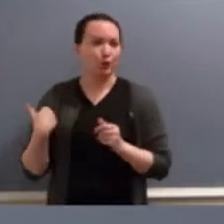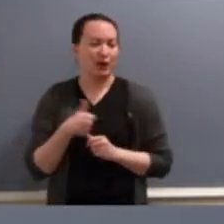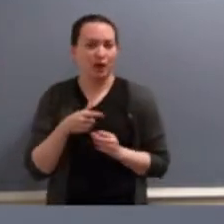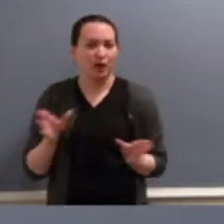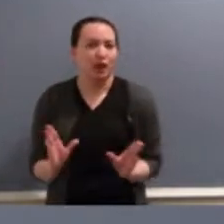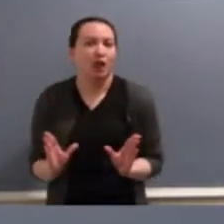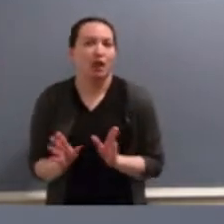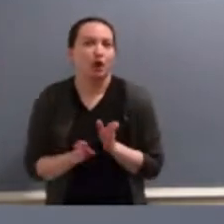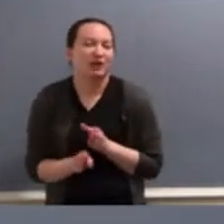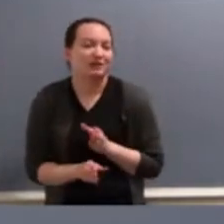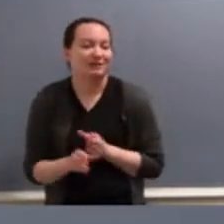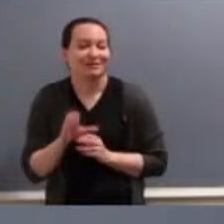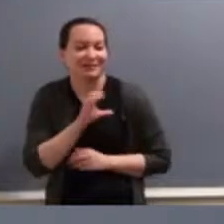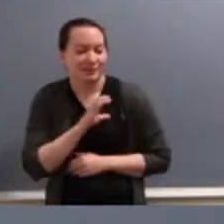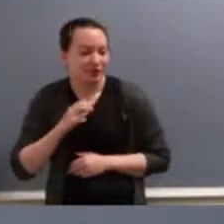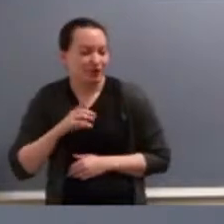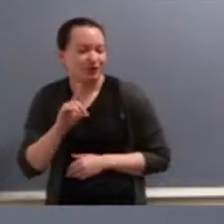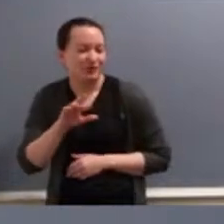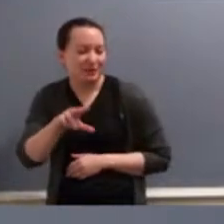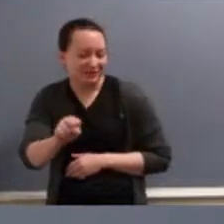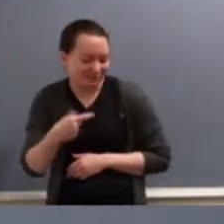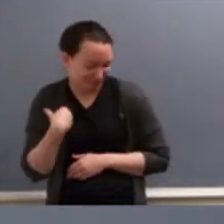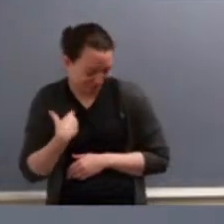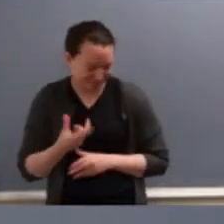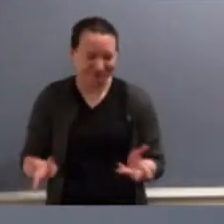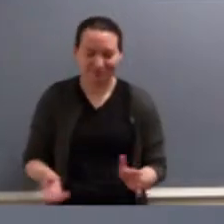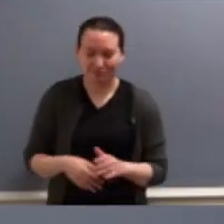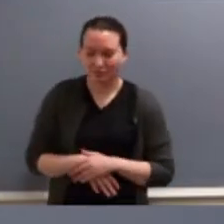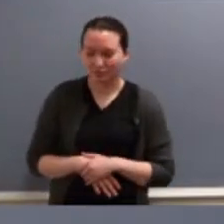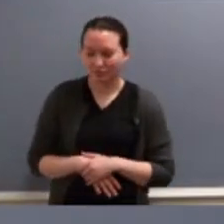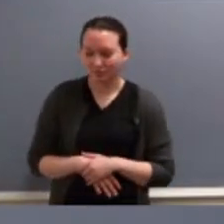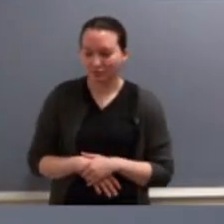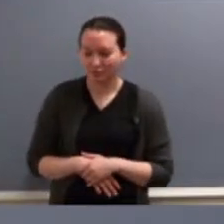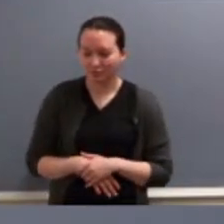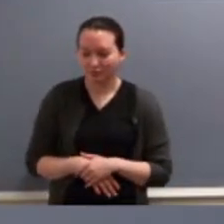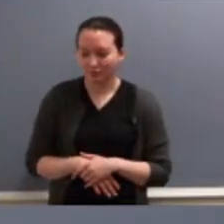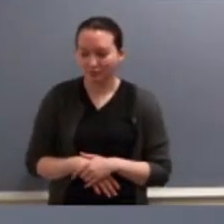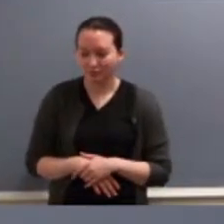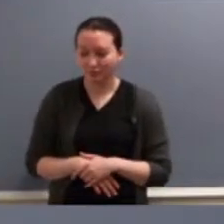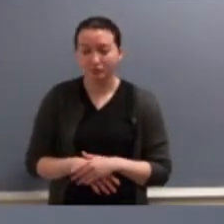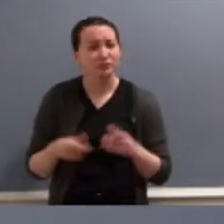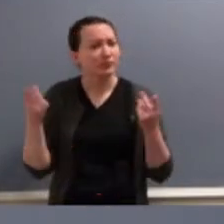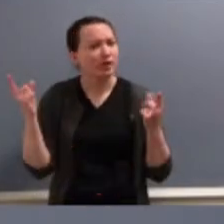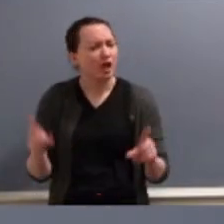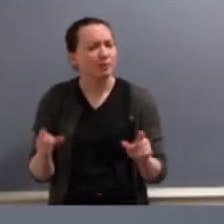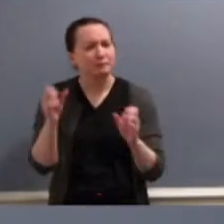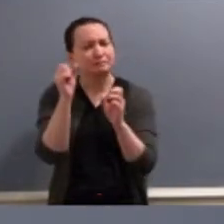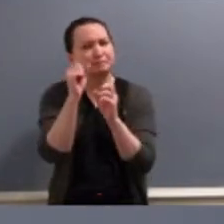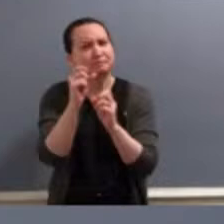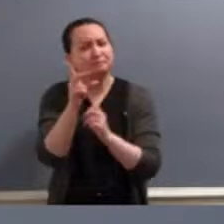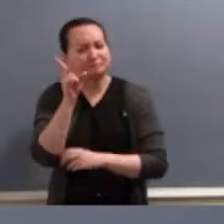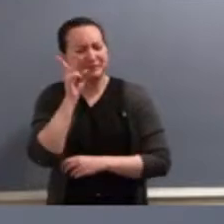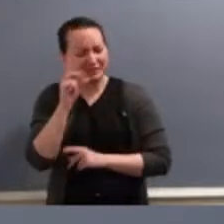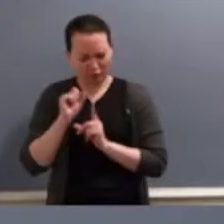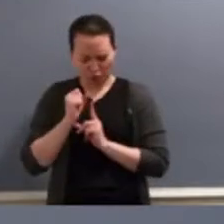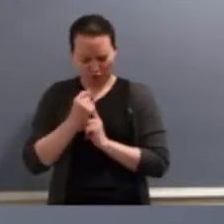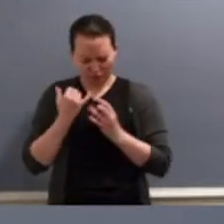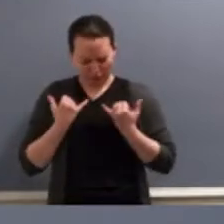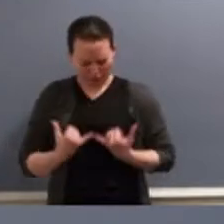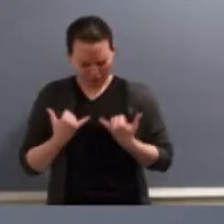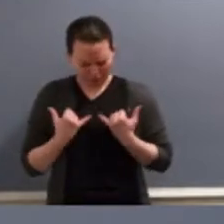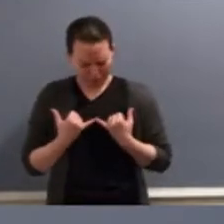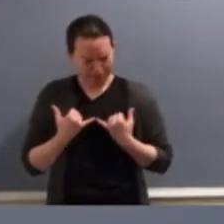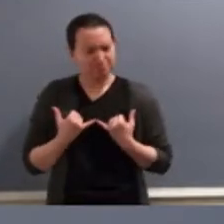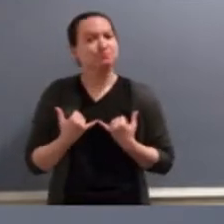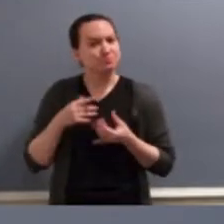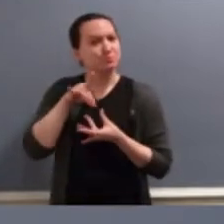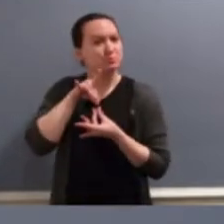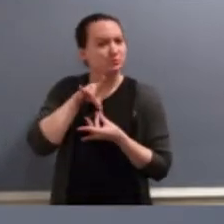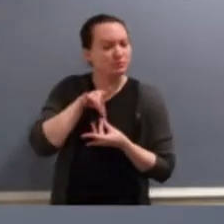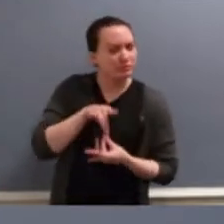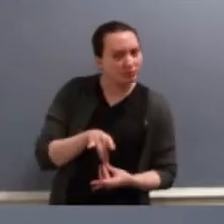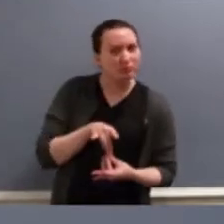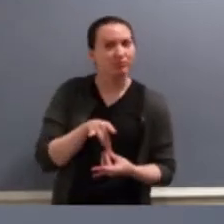Commissioner Driehaus and I and as we look at the where we are right now as it relates to a pandemic